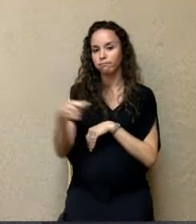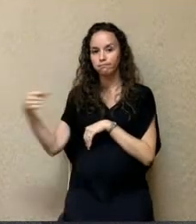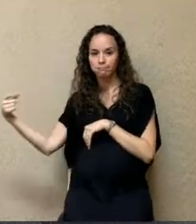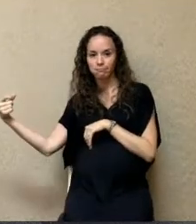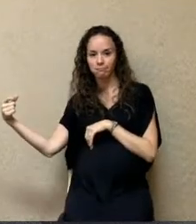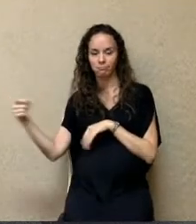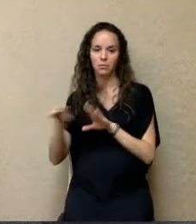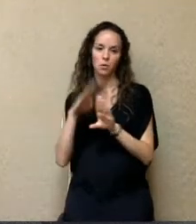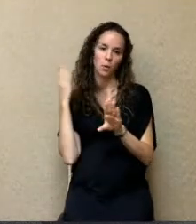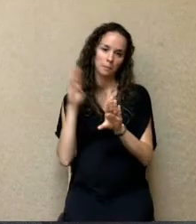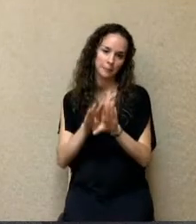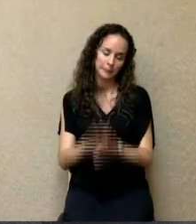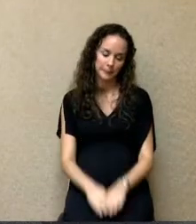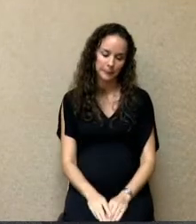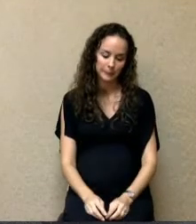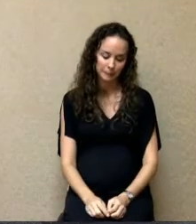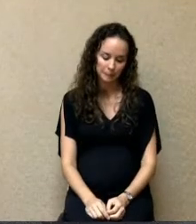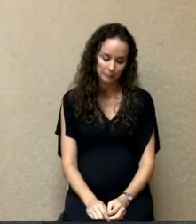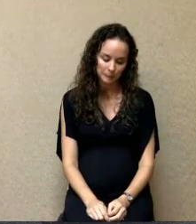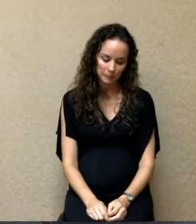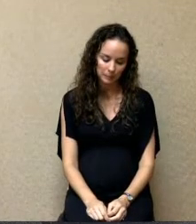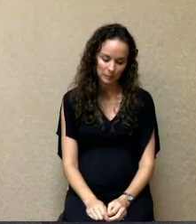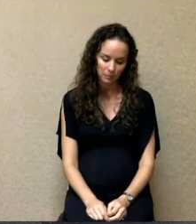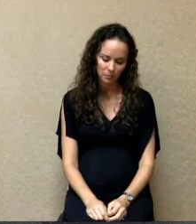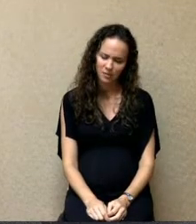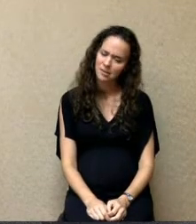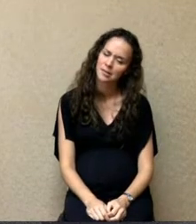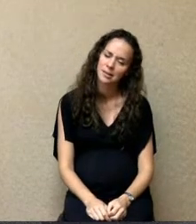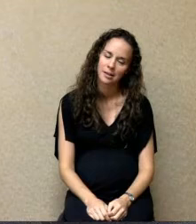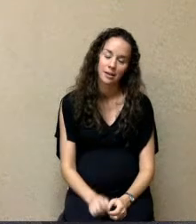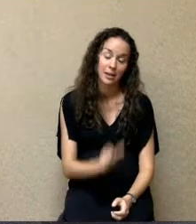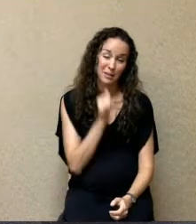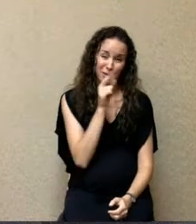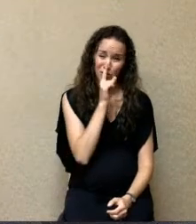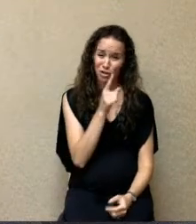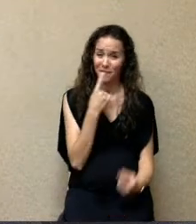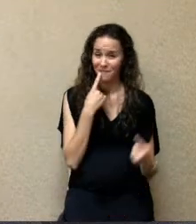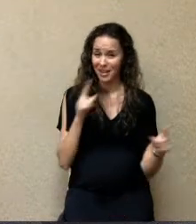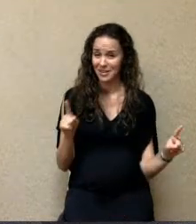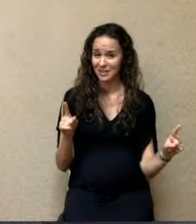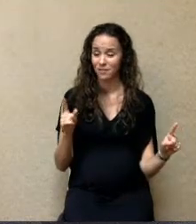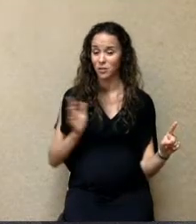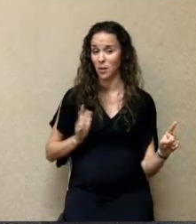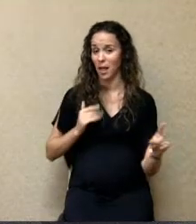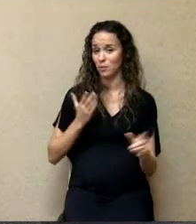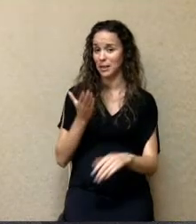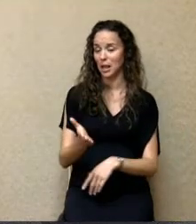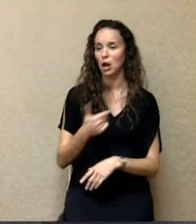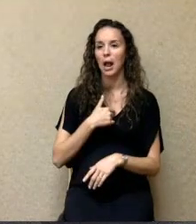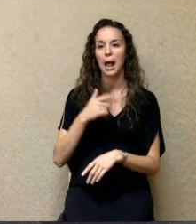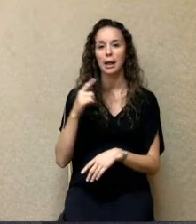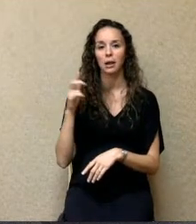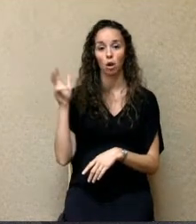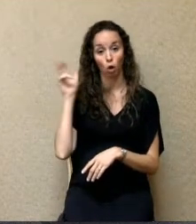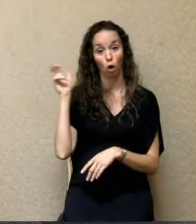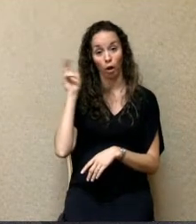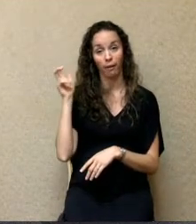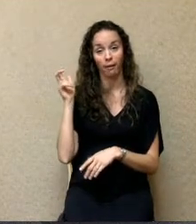I'm not sure how effective it is because when I was there, I kept hearing it when I was on a visit